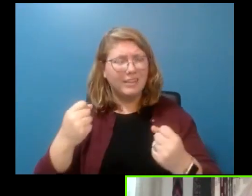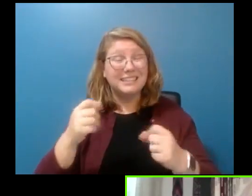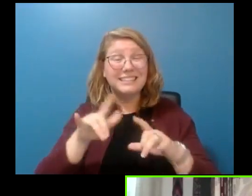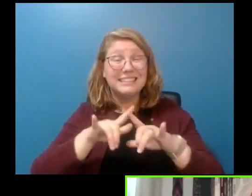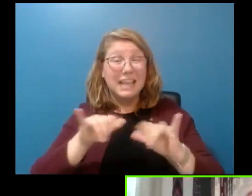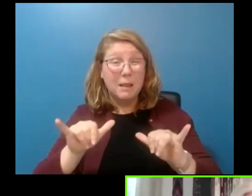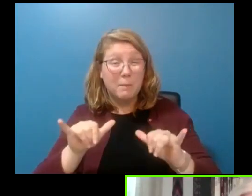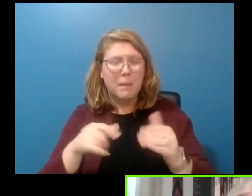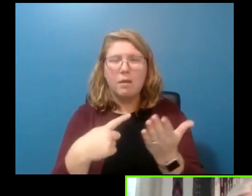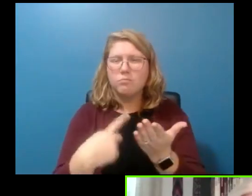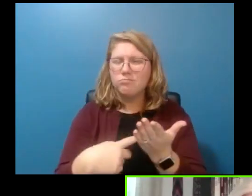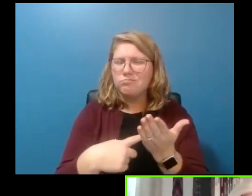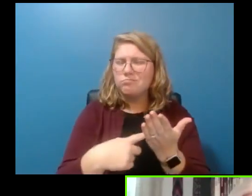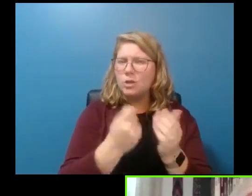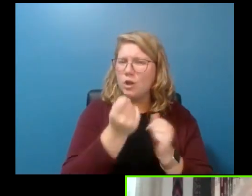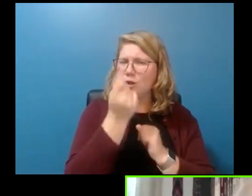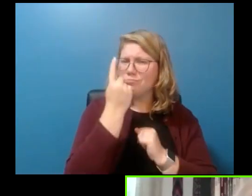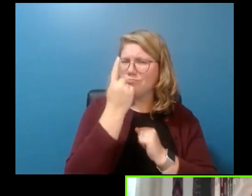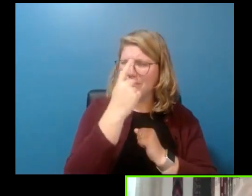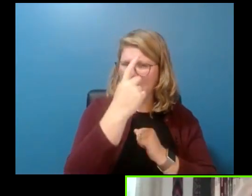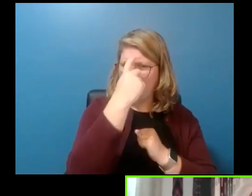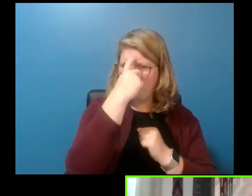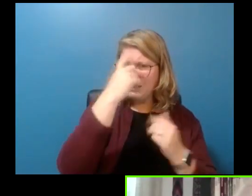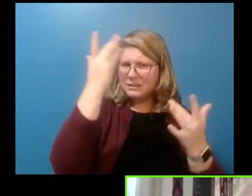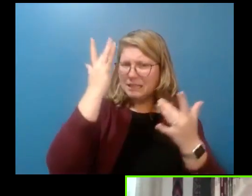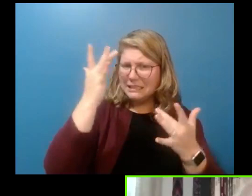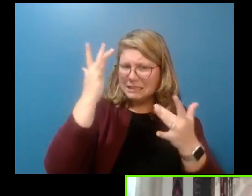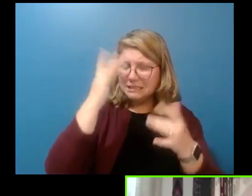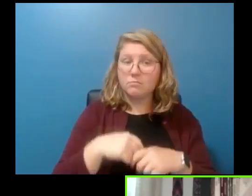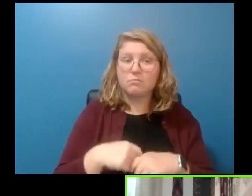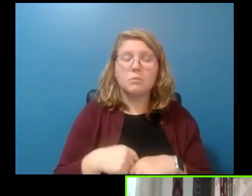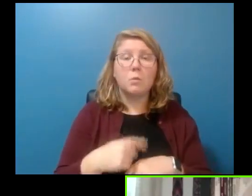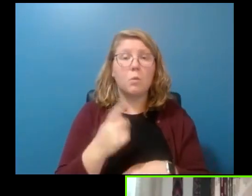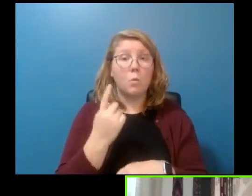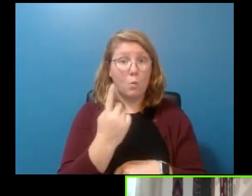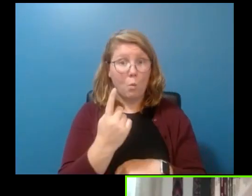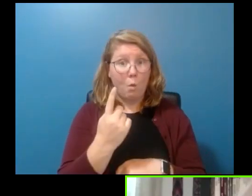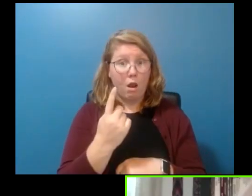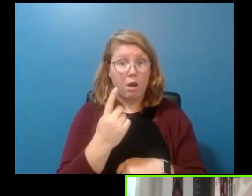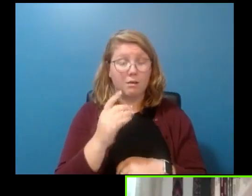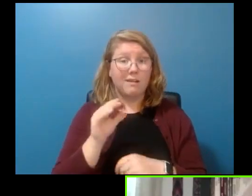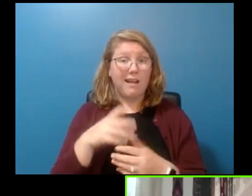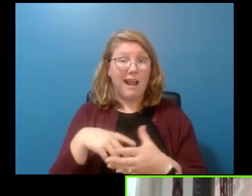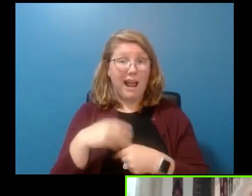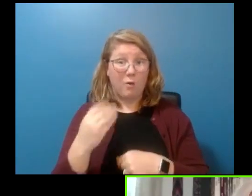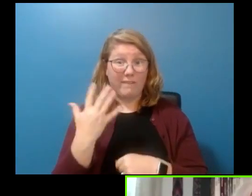contact the HUB via phone. So, I think we're ready to begin. Welcome, Sue, and thank